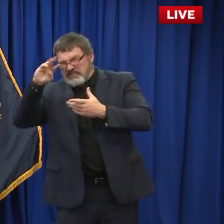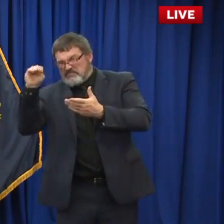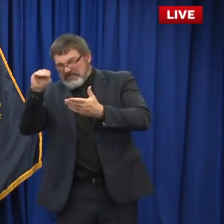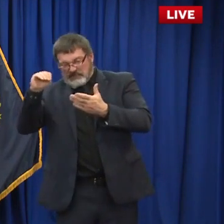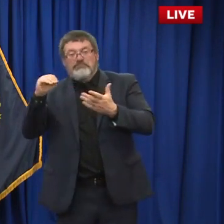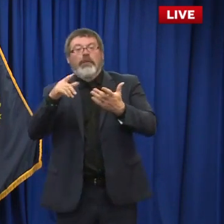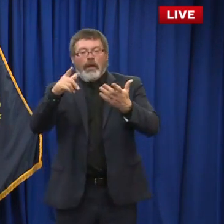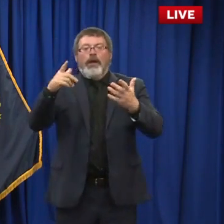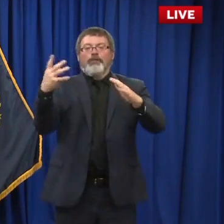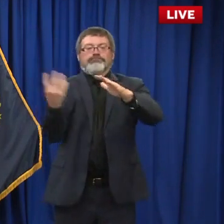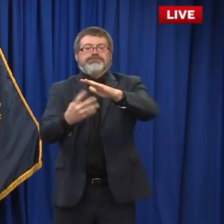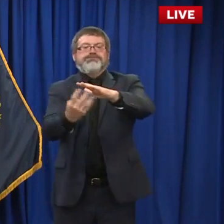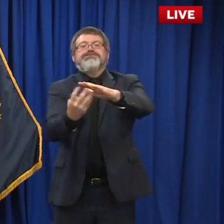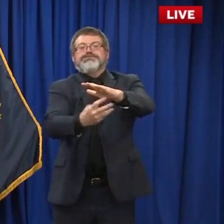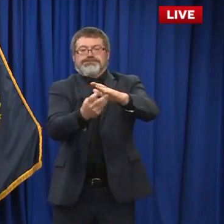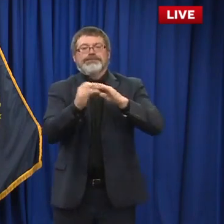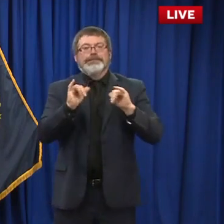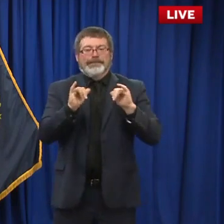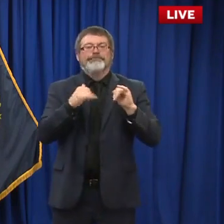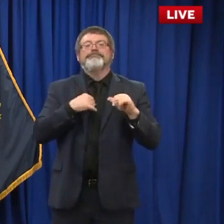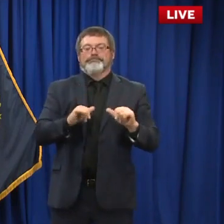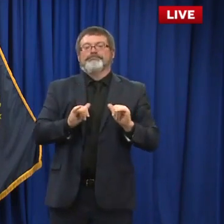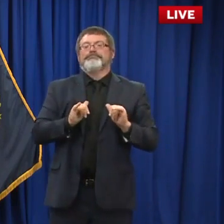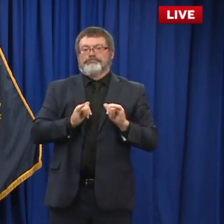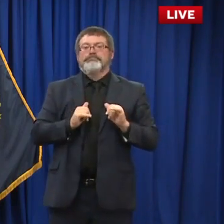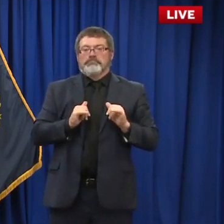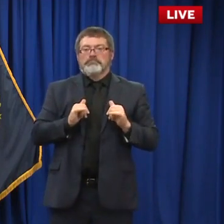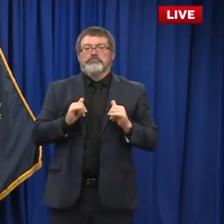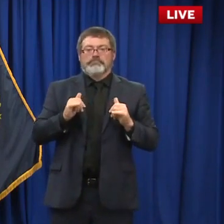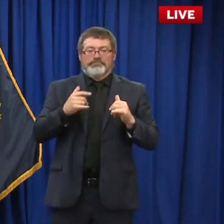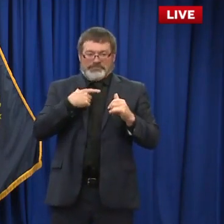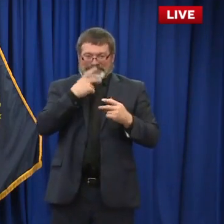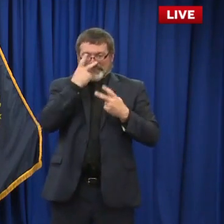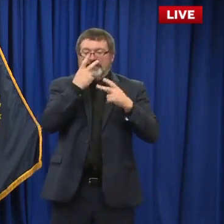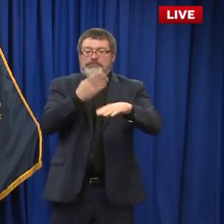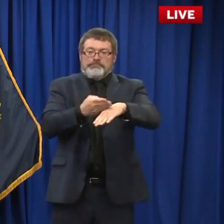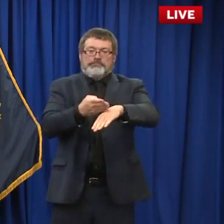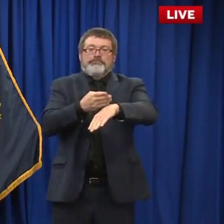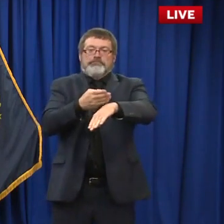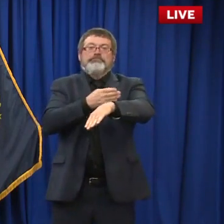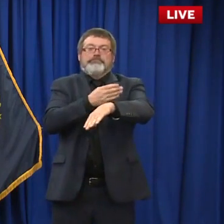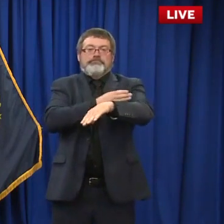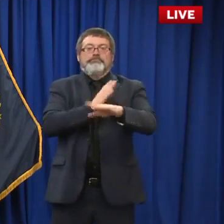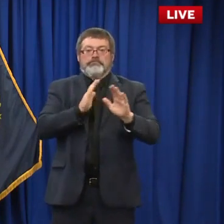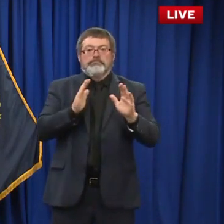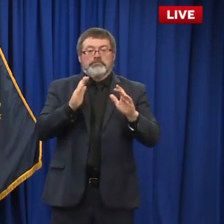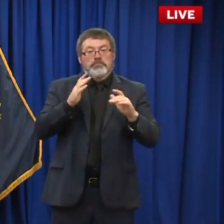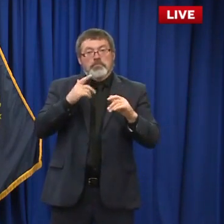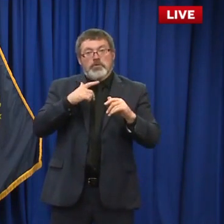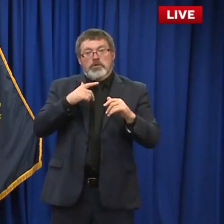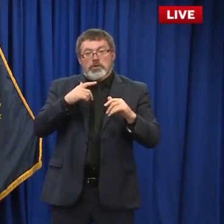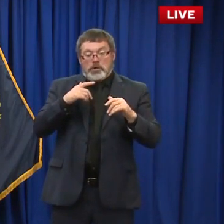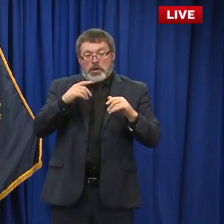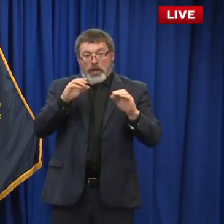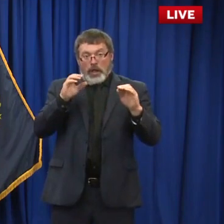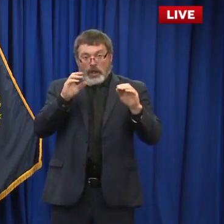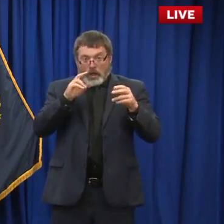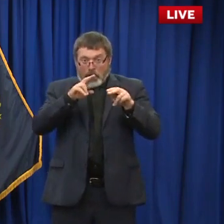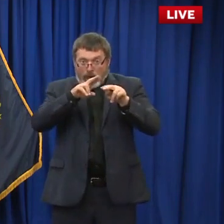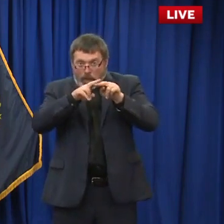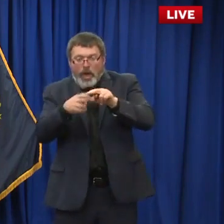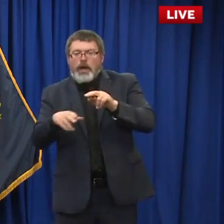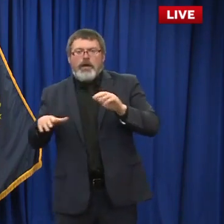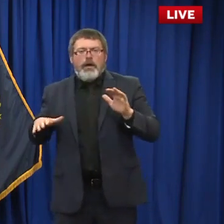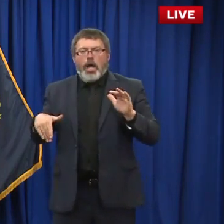THAT MEANS PEOPLE COMING BACK INTO THEIR RECOVERY PROGRAMS, THEY'RE WORKING WITH THEIR ADDICTION PROGRAMS IN A VERY POSITIVE WAY.